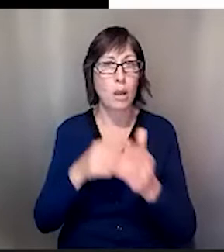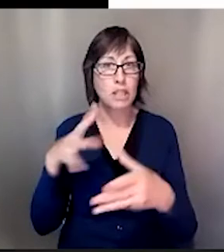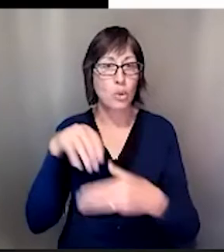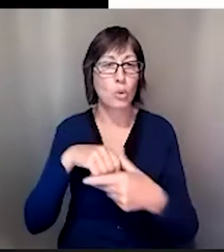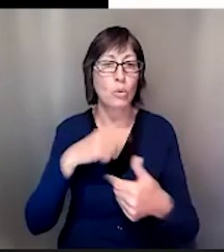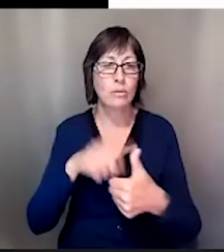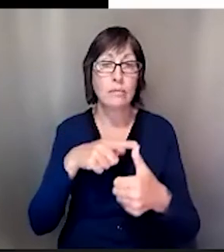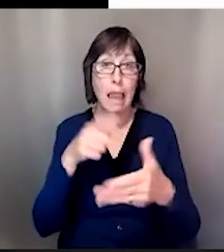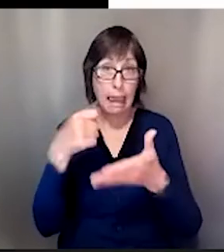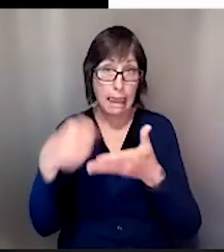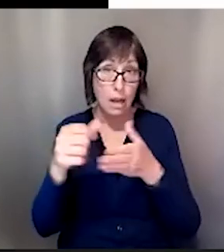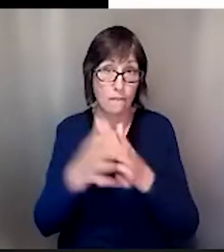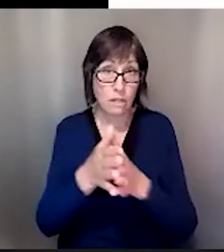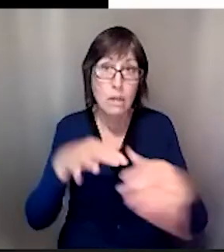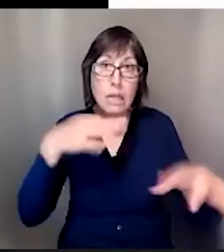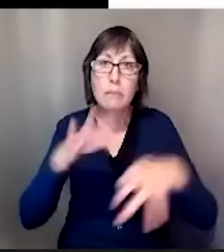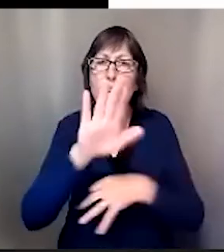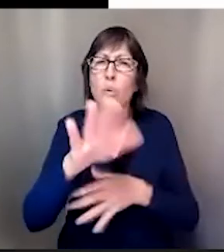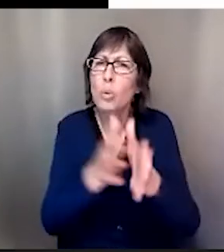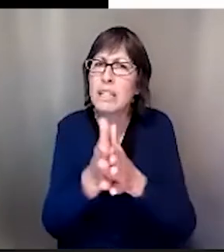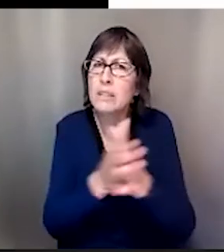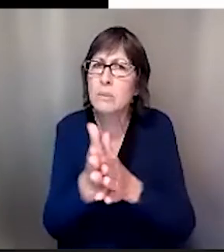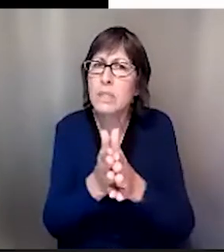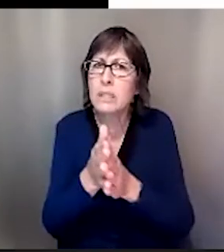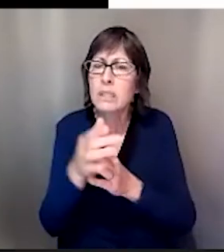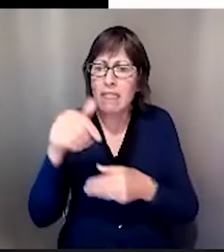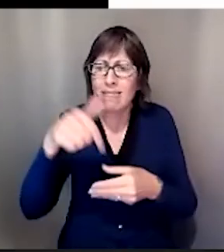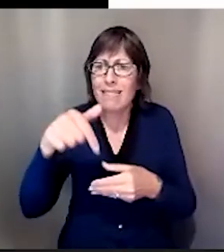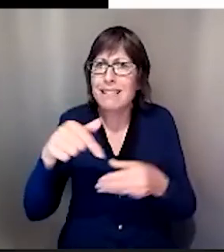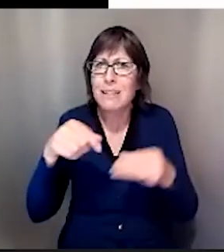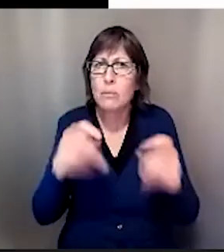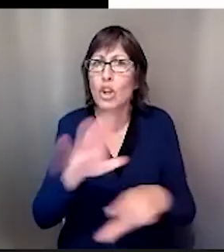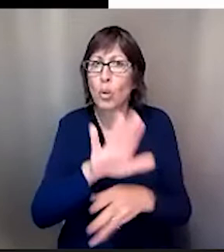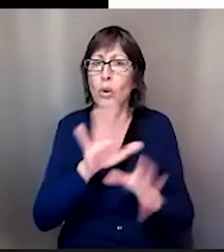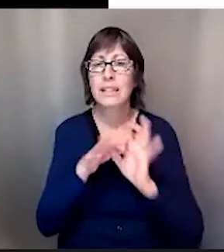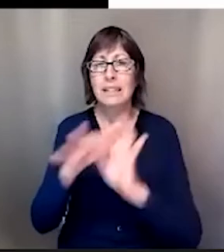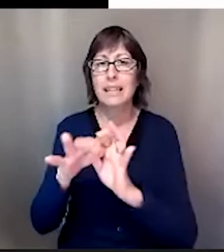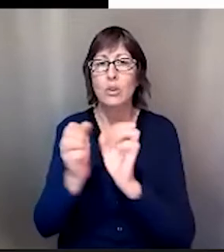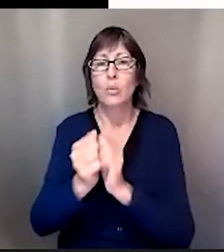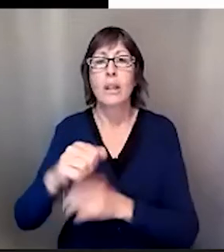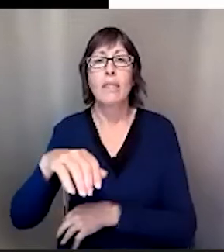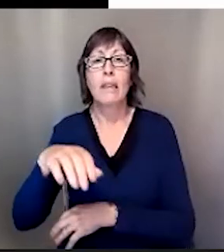Letter of Interest that explains your interest in this opportunity, connection to Calgary and the Treaty 7 region.